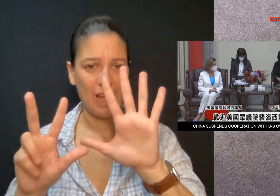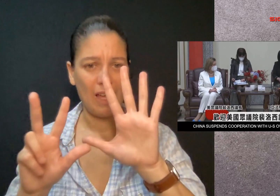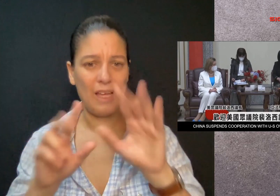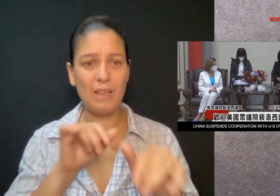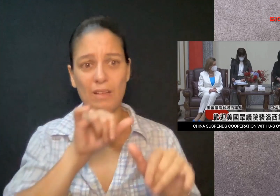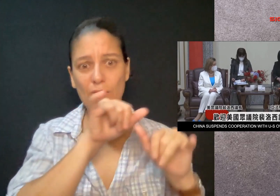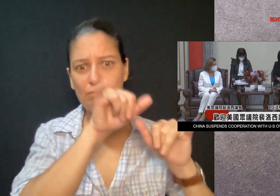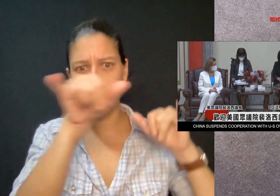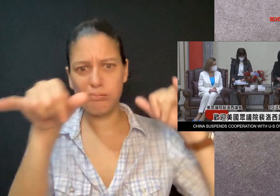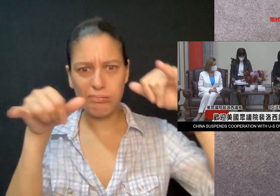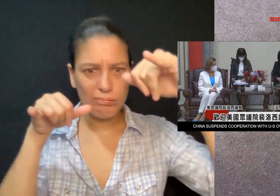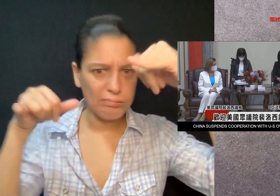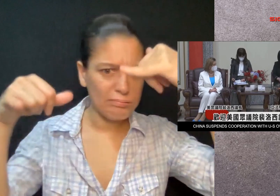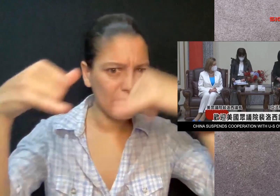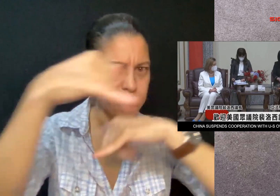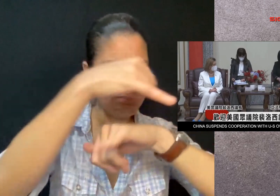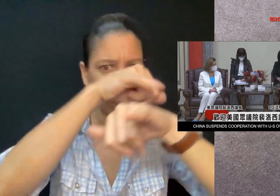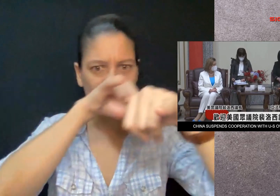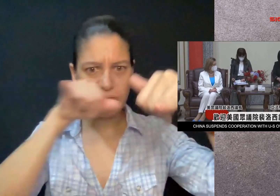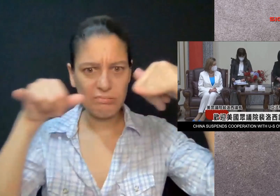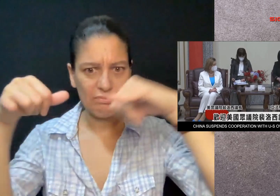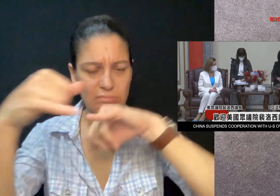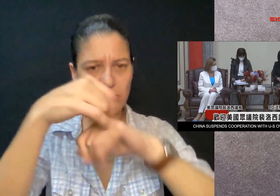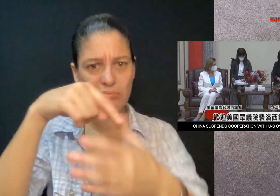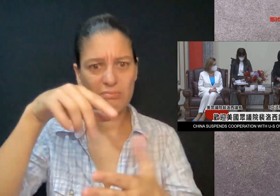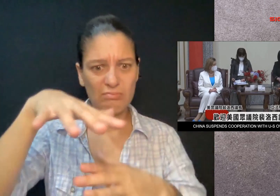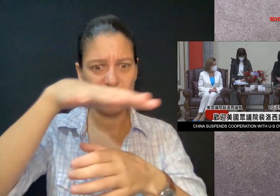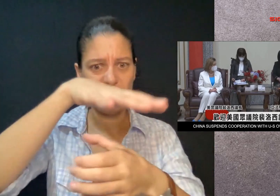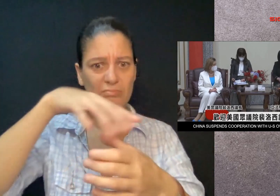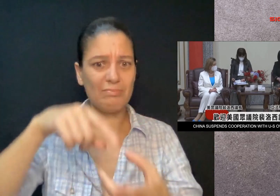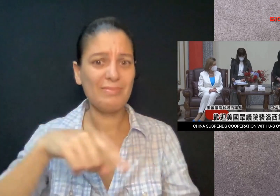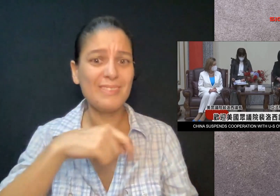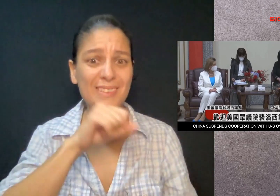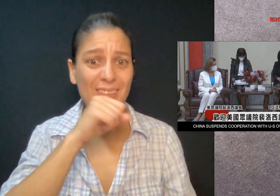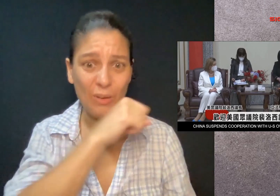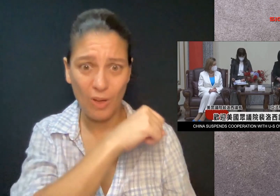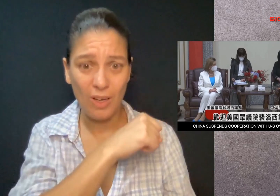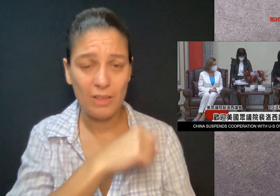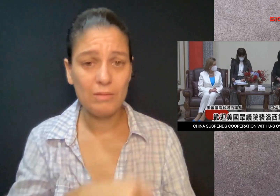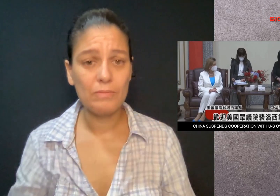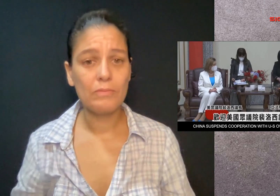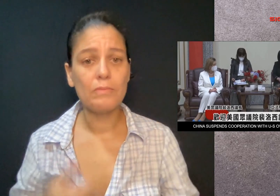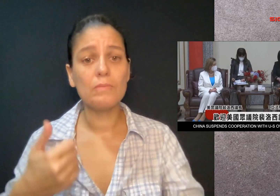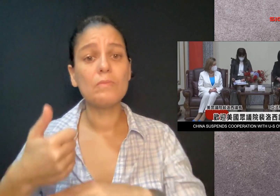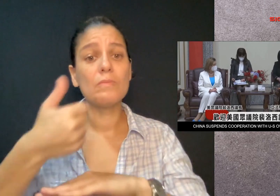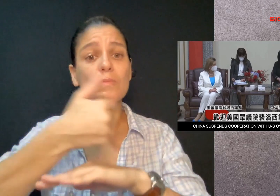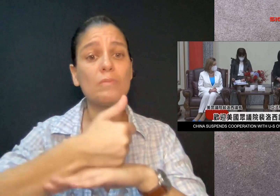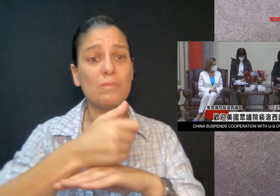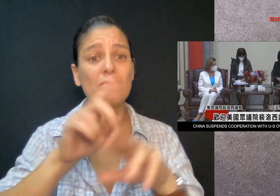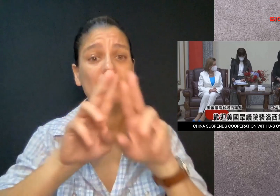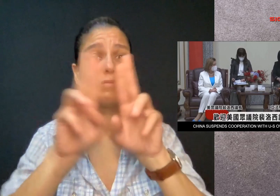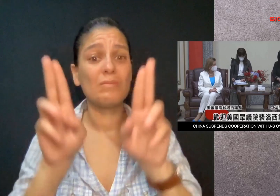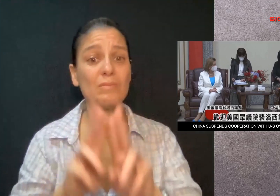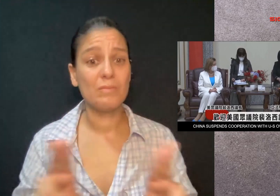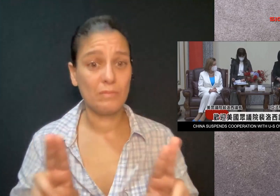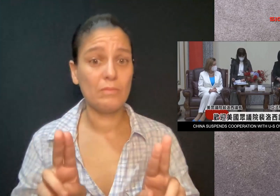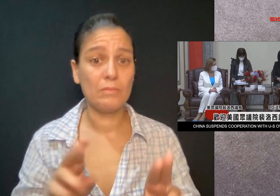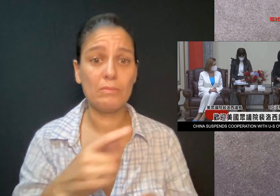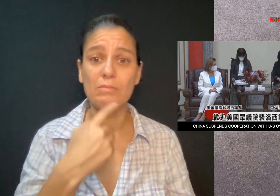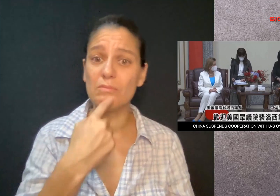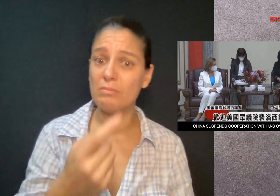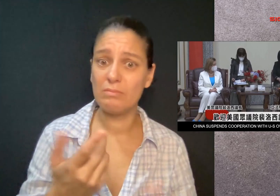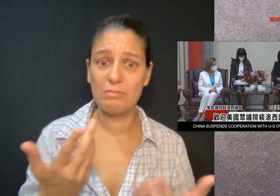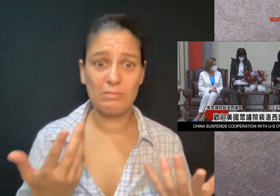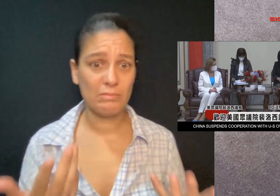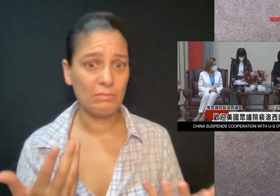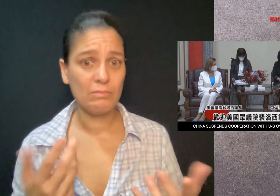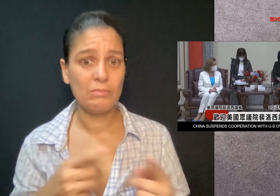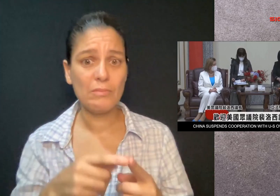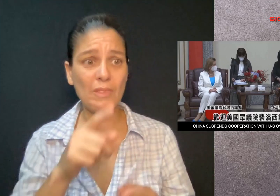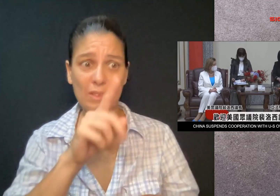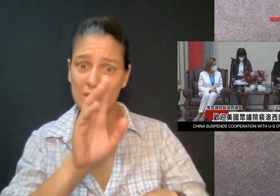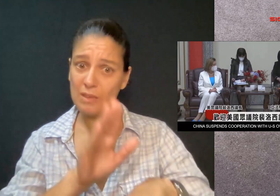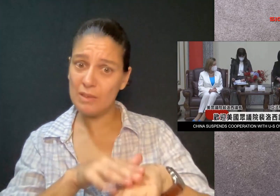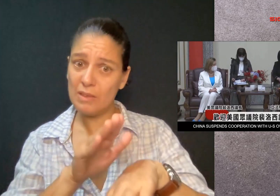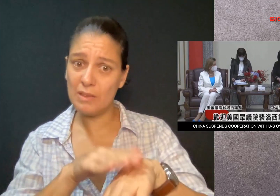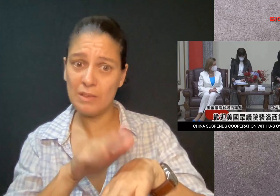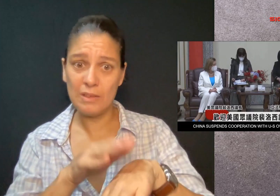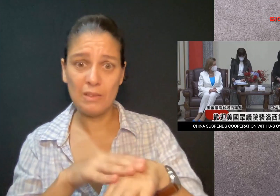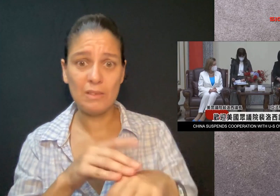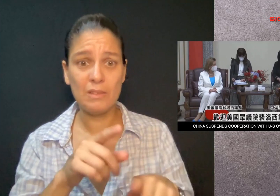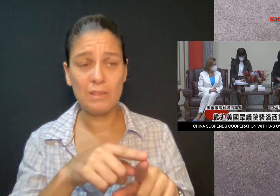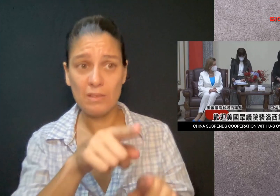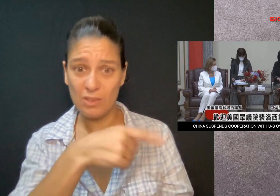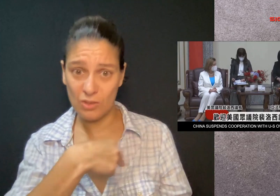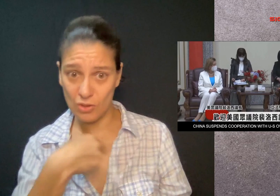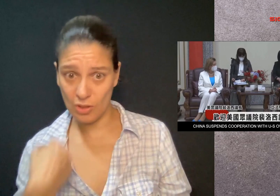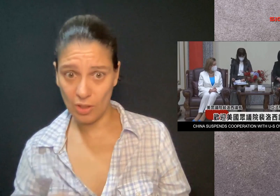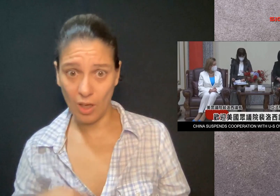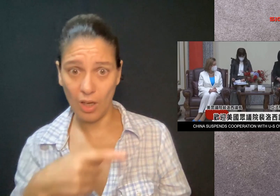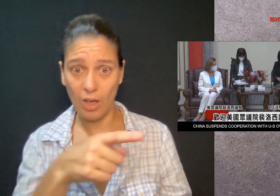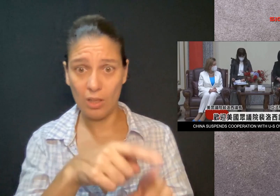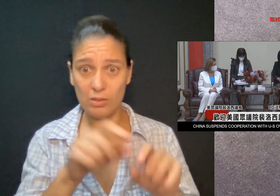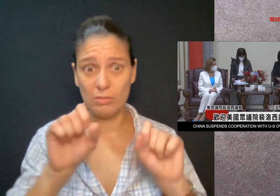China also flew 68 warplanes over Taiwan international officials say it was a warning